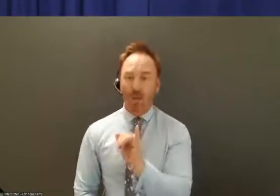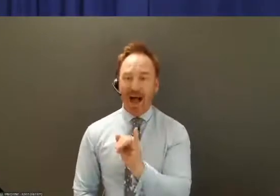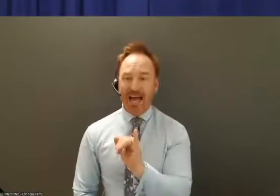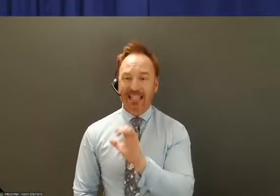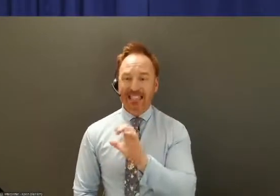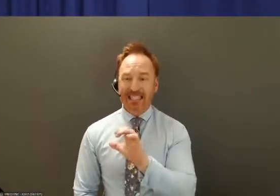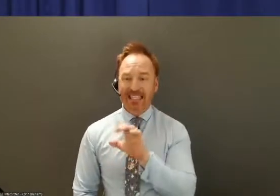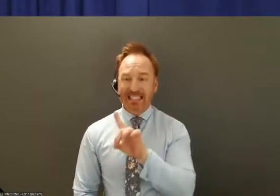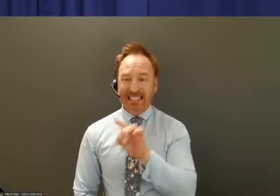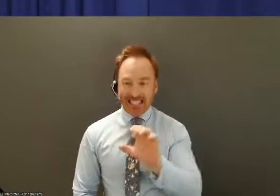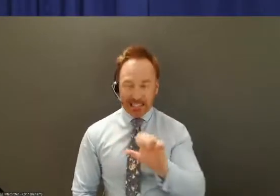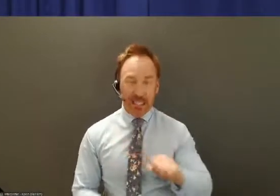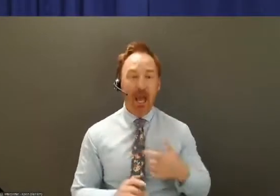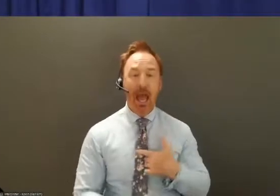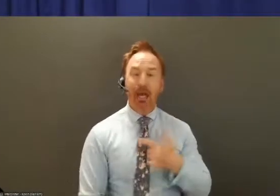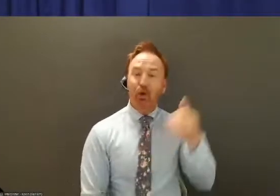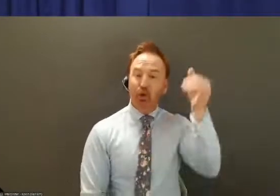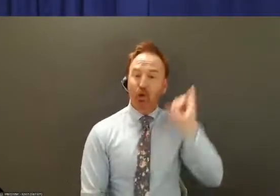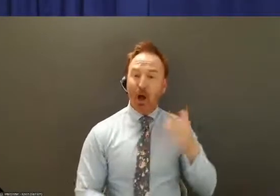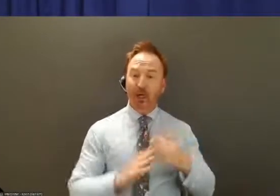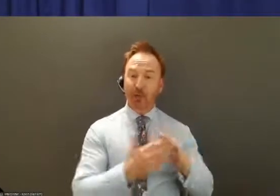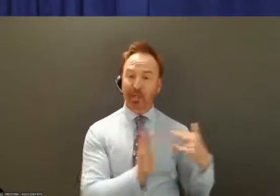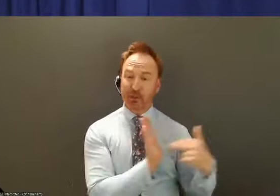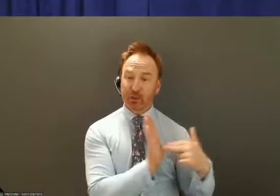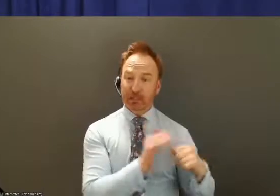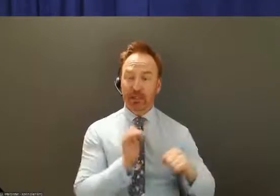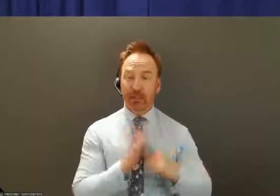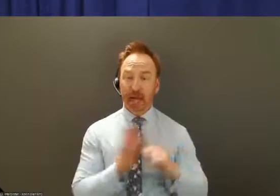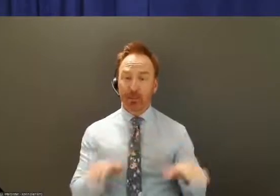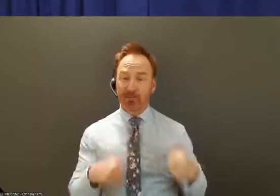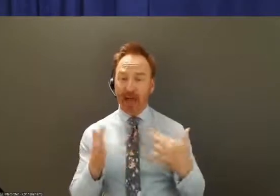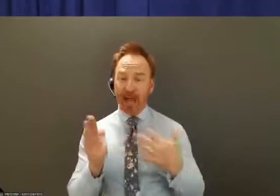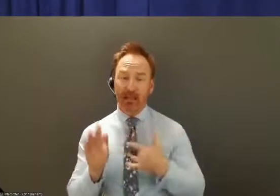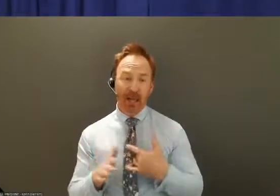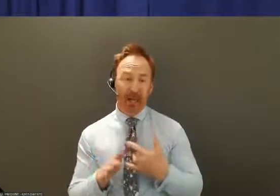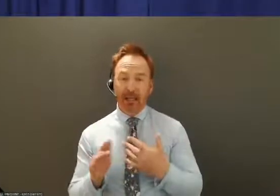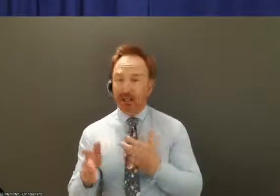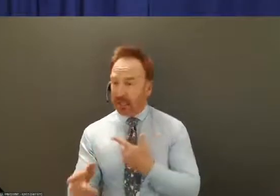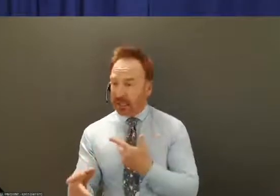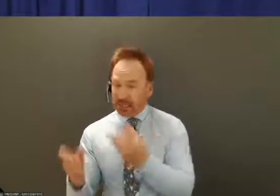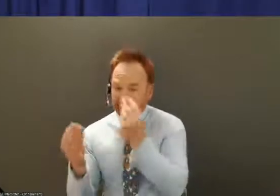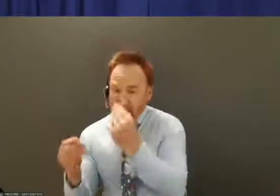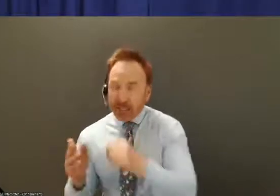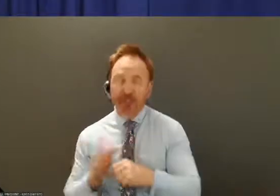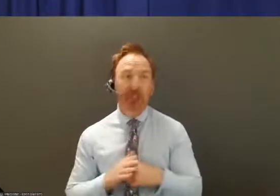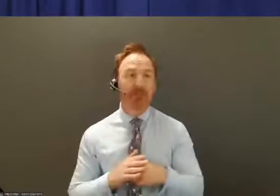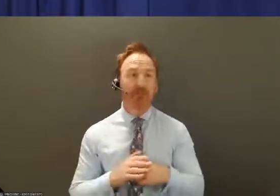of breath, runny nose, sore throat, loss of sense of taste